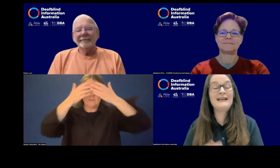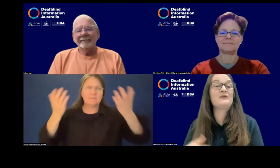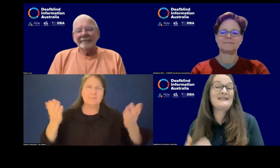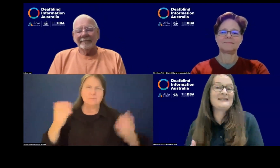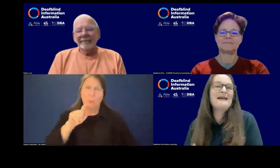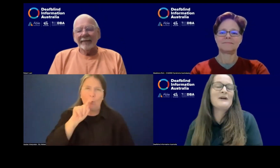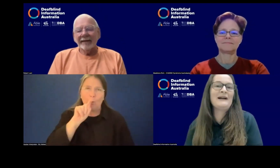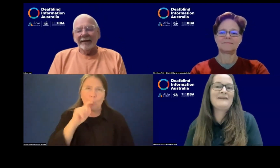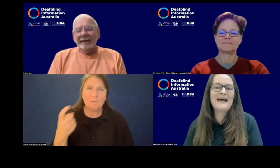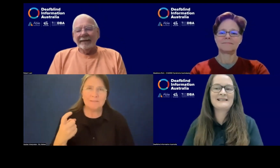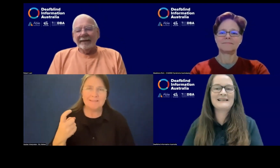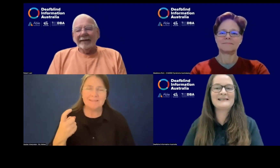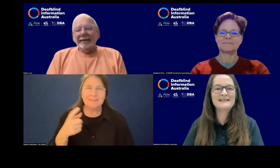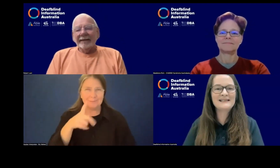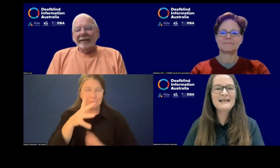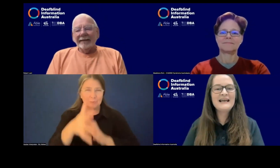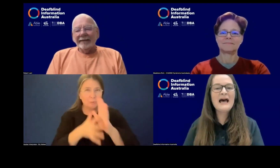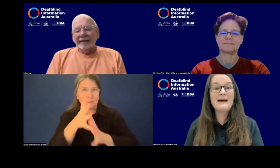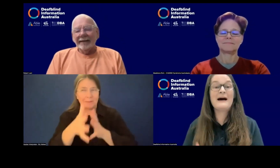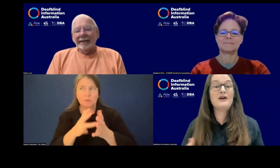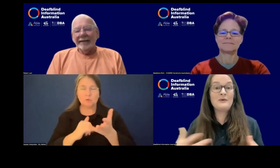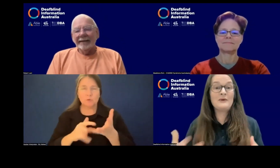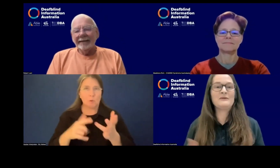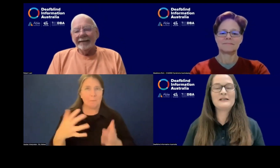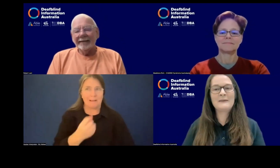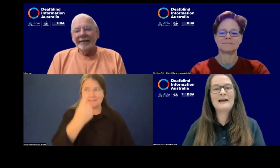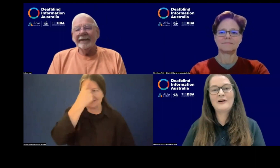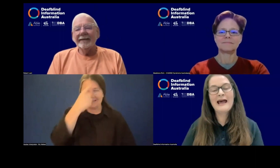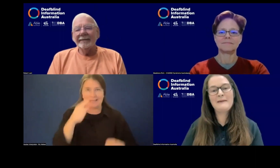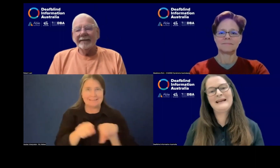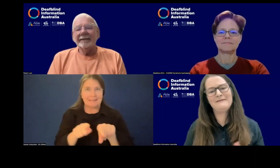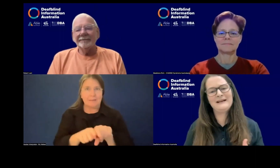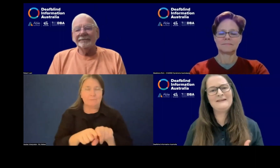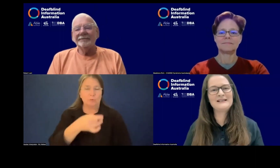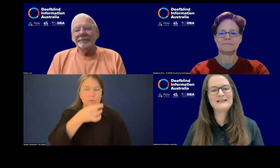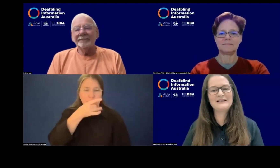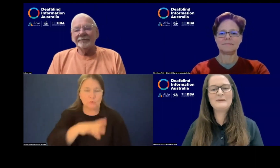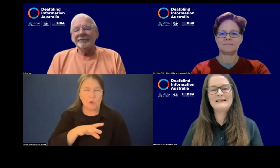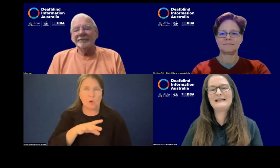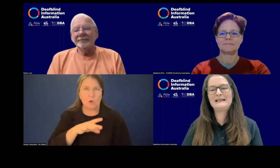or the same kind of access about knowing what's about to happen, even if it's not pleasant,